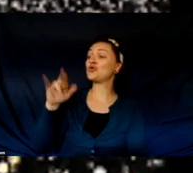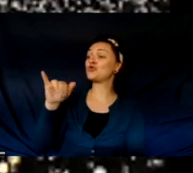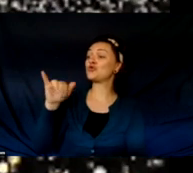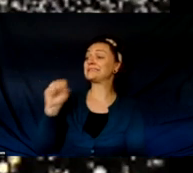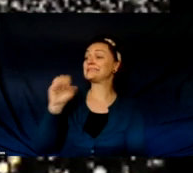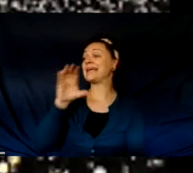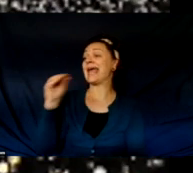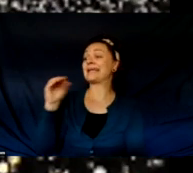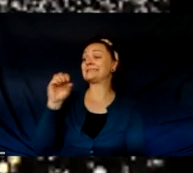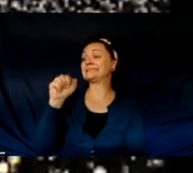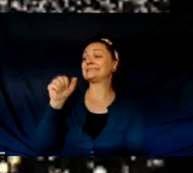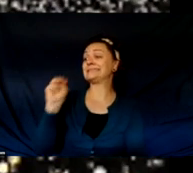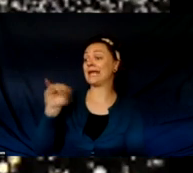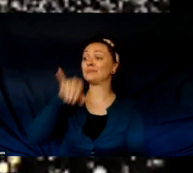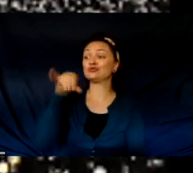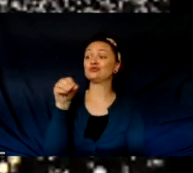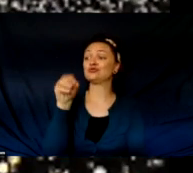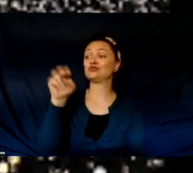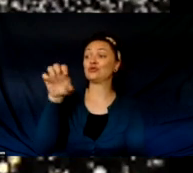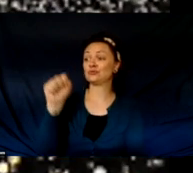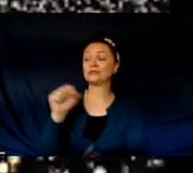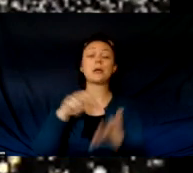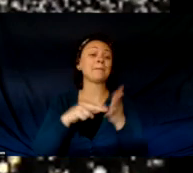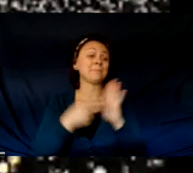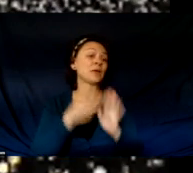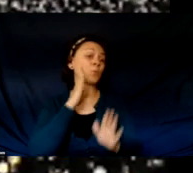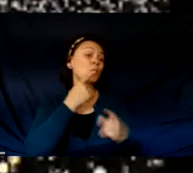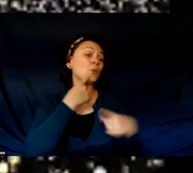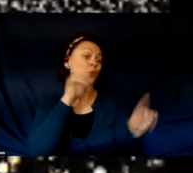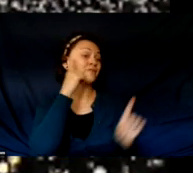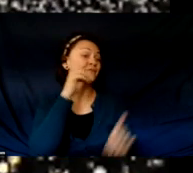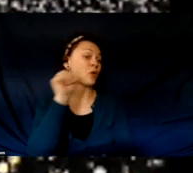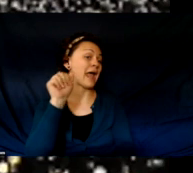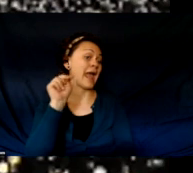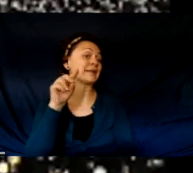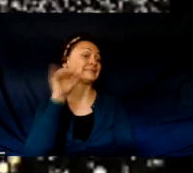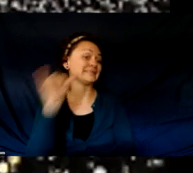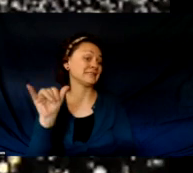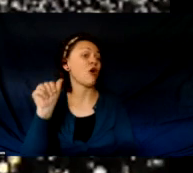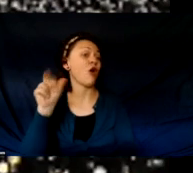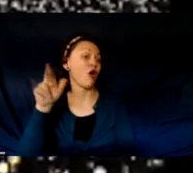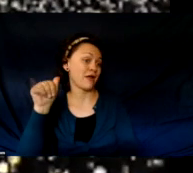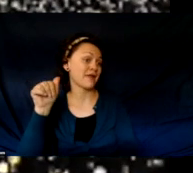it's going to work for Andy Arias because it doesn't, because my background, my experience,